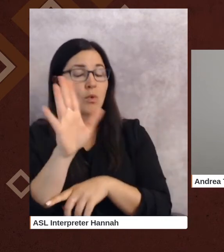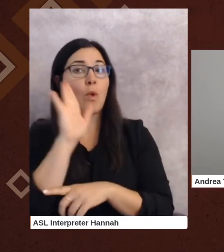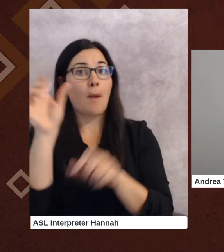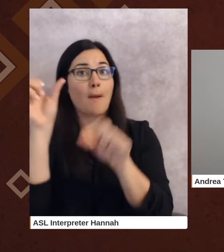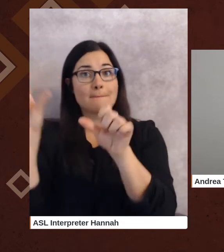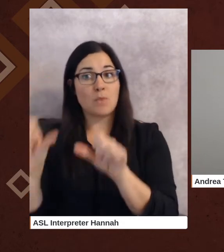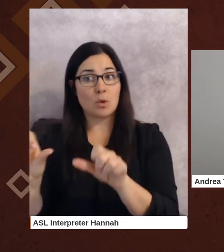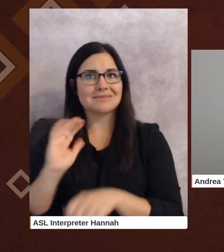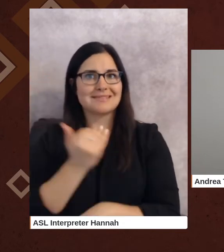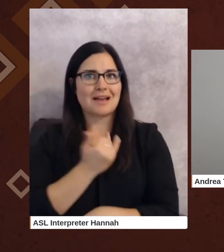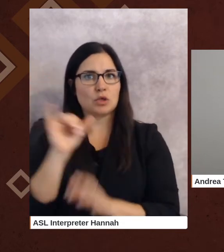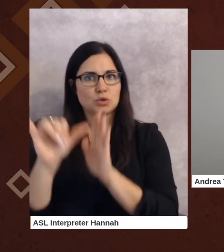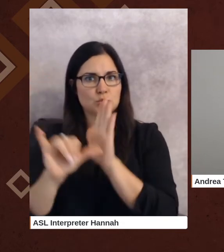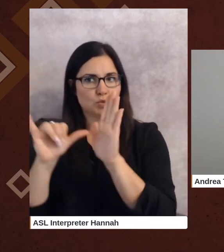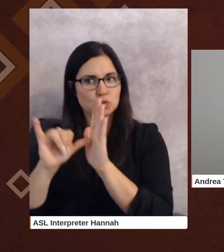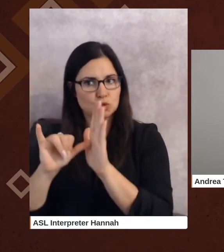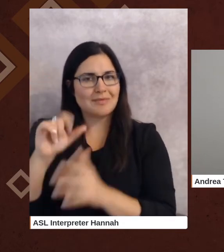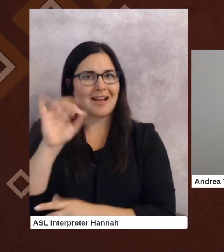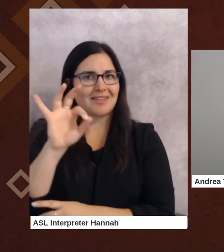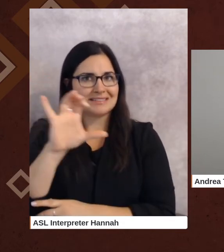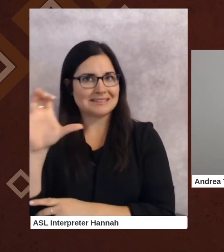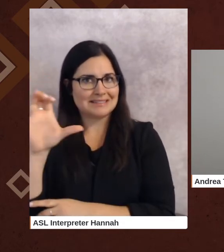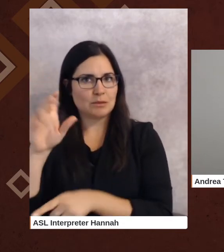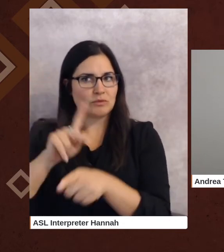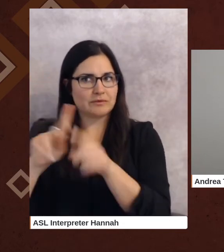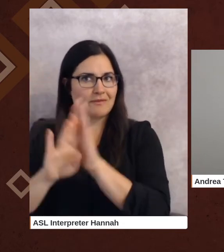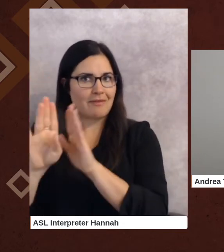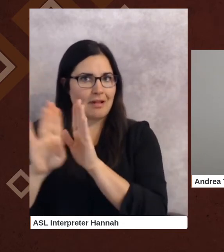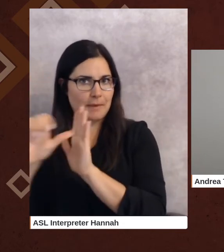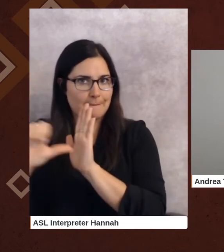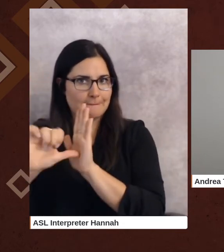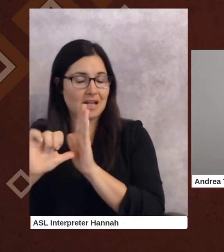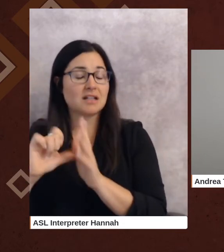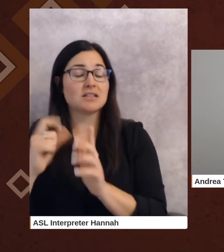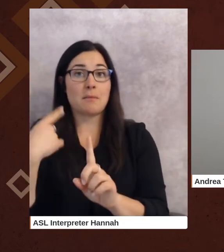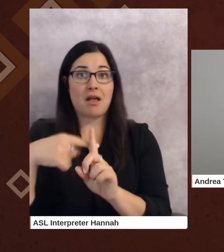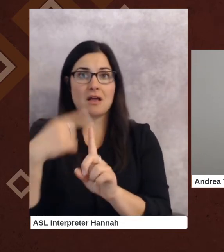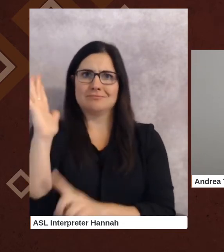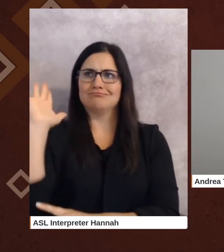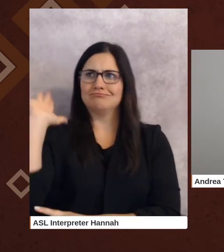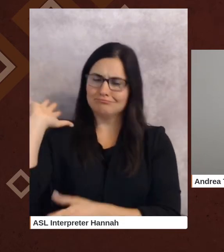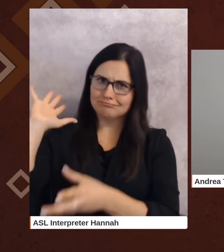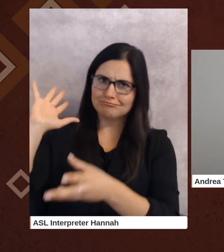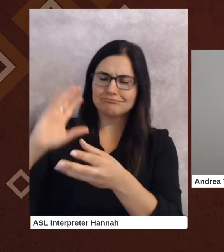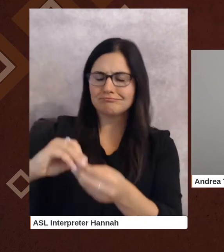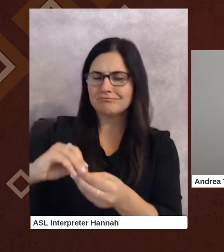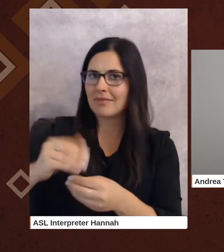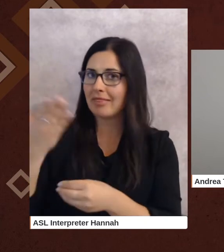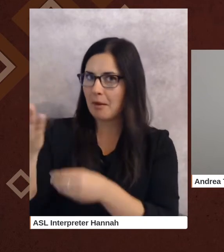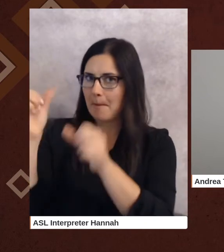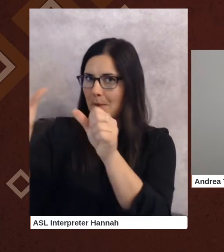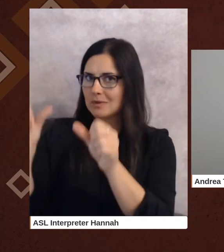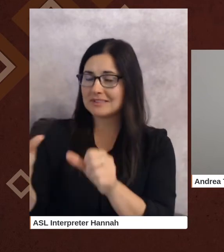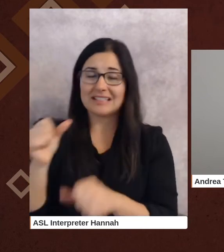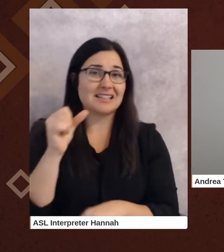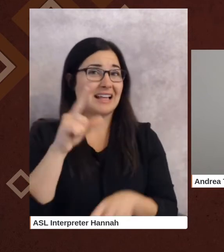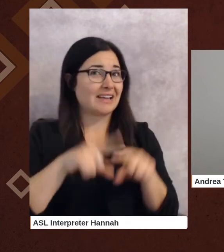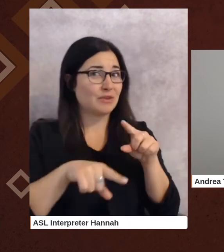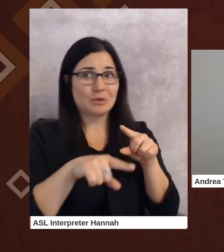YouTube page along with all of our other previous seminars in this series. So if your colleagues aren't able to join us today or you want to rewatch